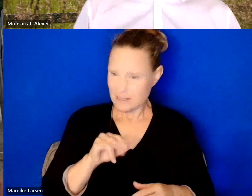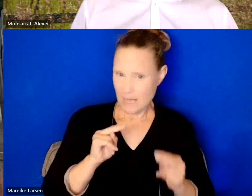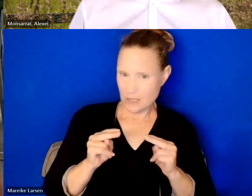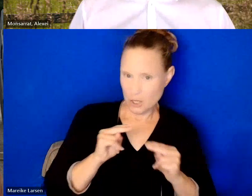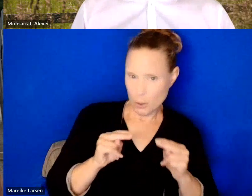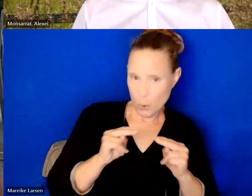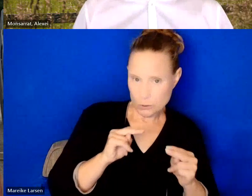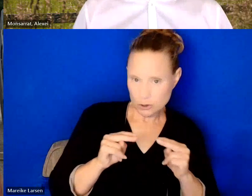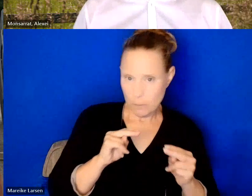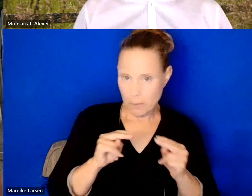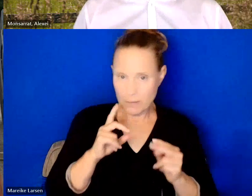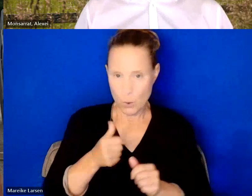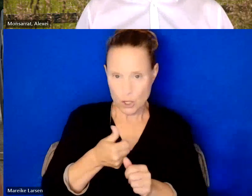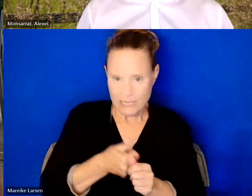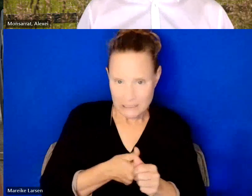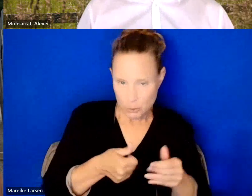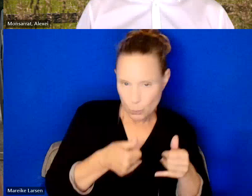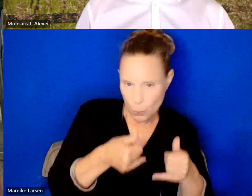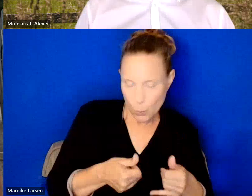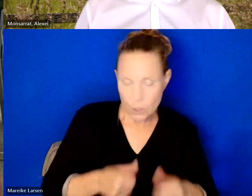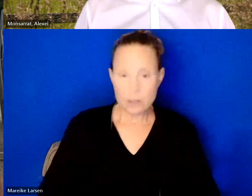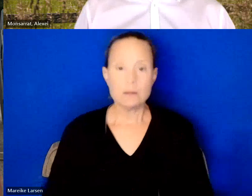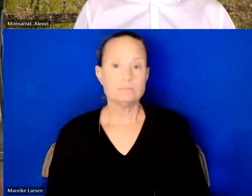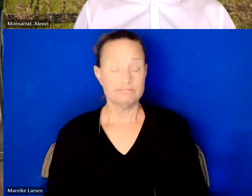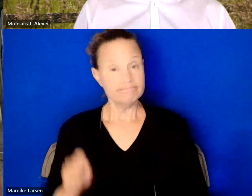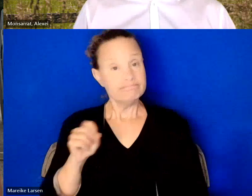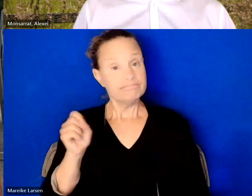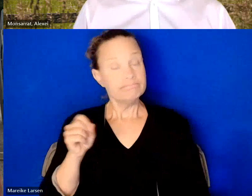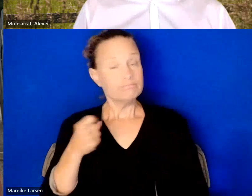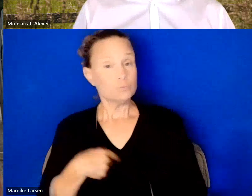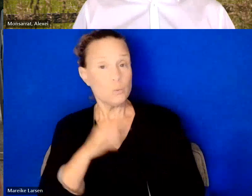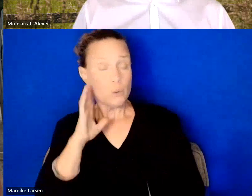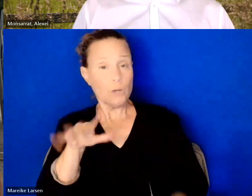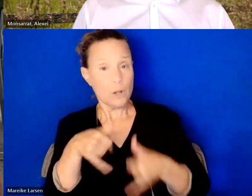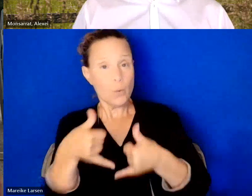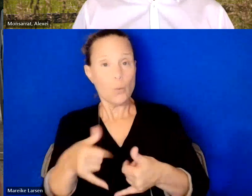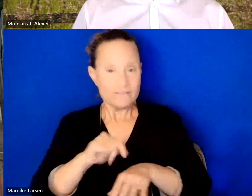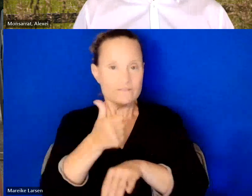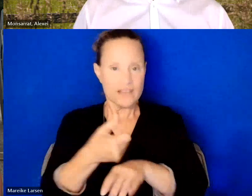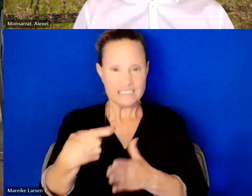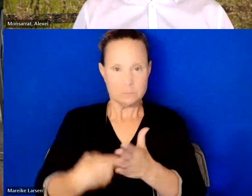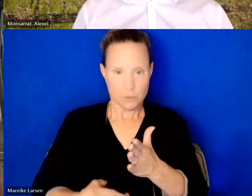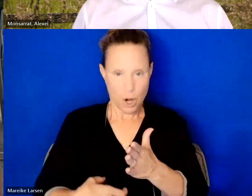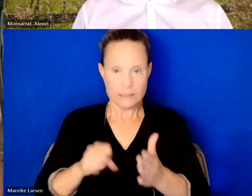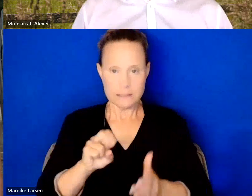I can take that question. Yes, we do still intend to award fixed price sub awards.